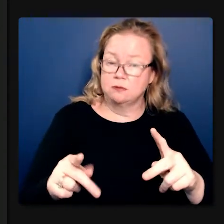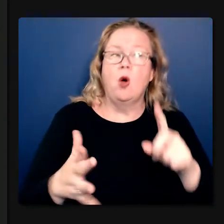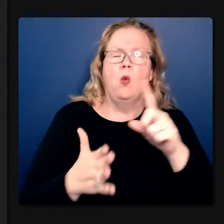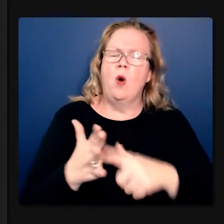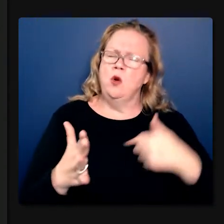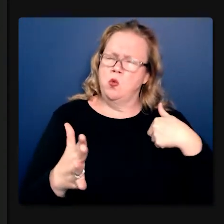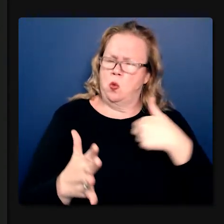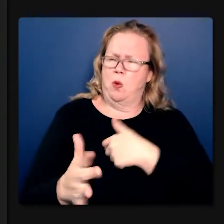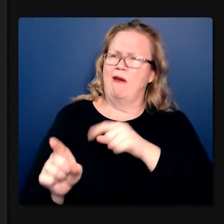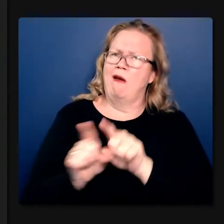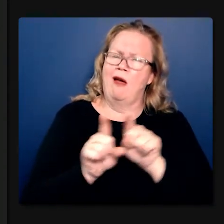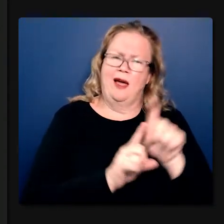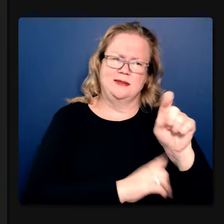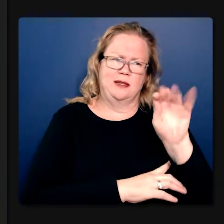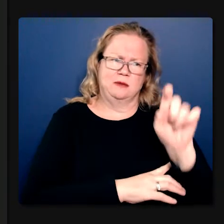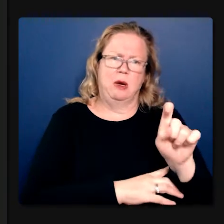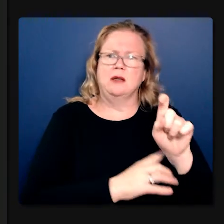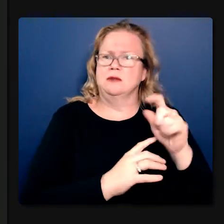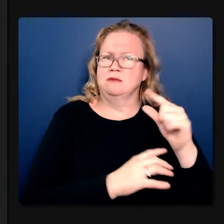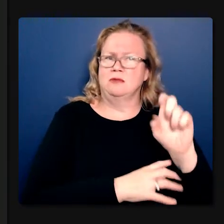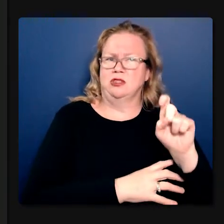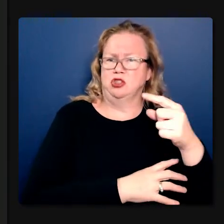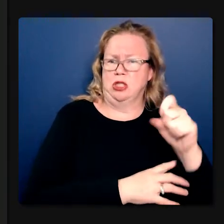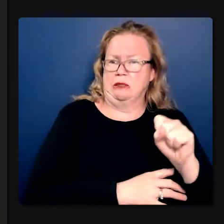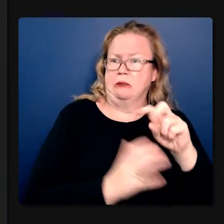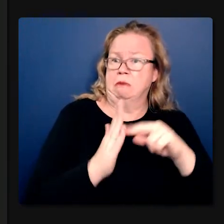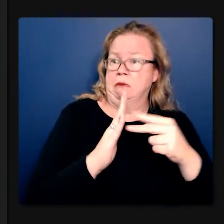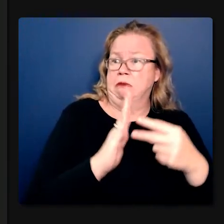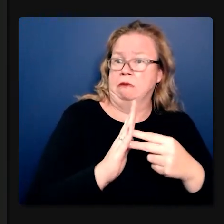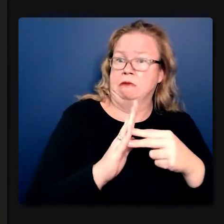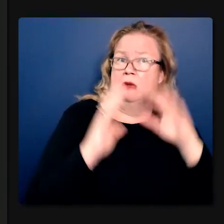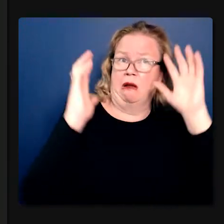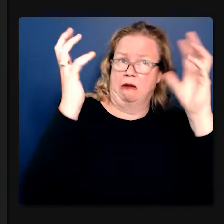and what we, as Xbox Game Studios Publishing, define as cloud first.